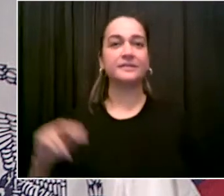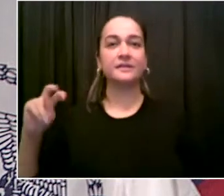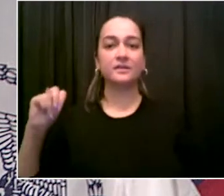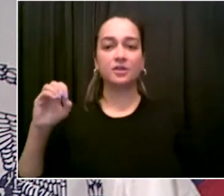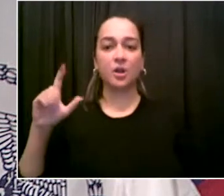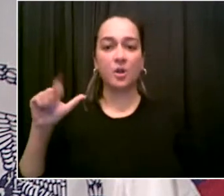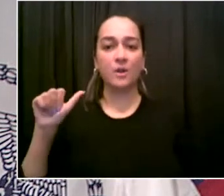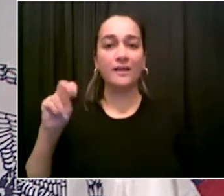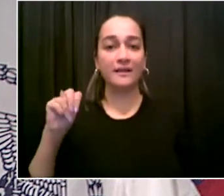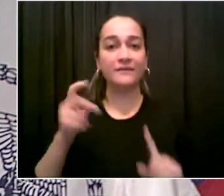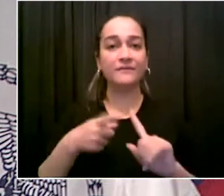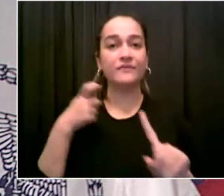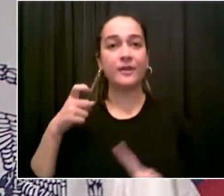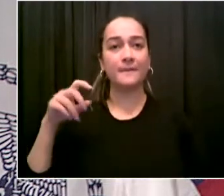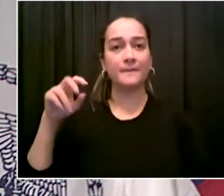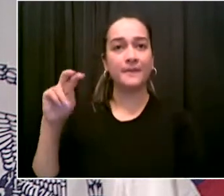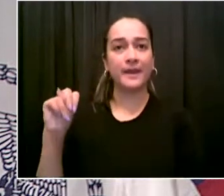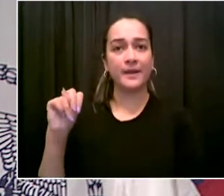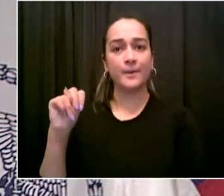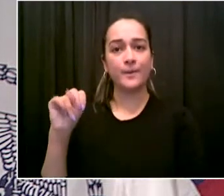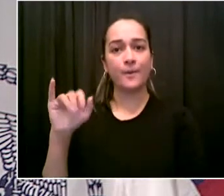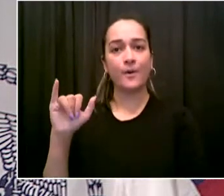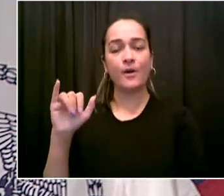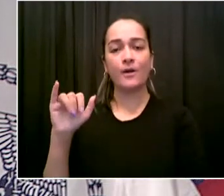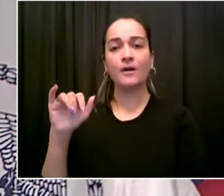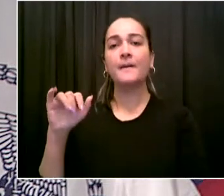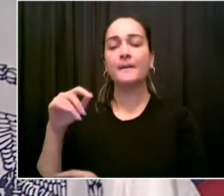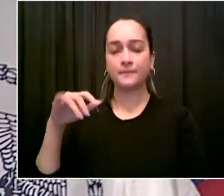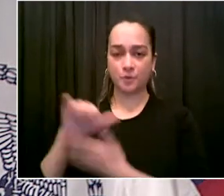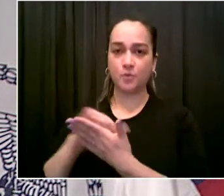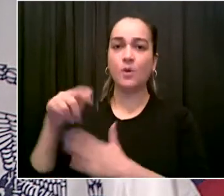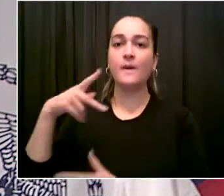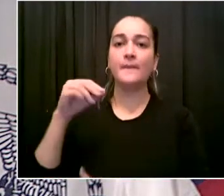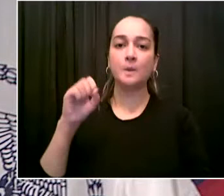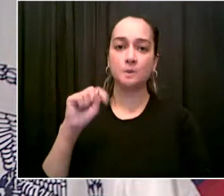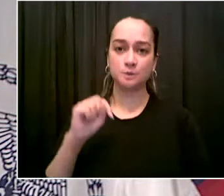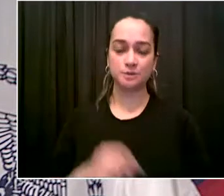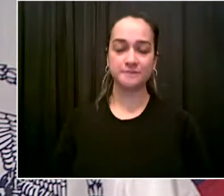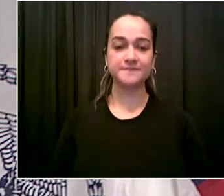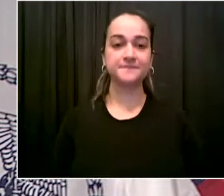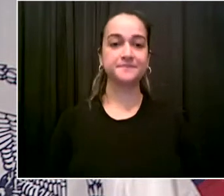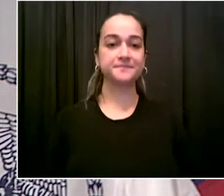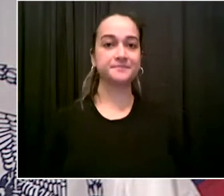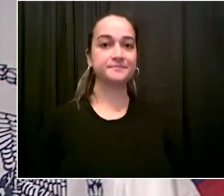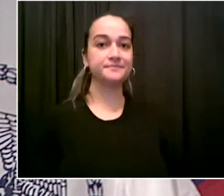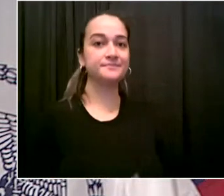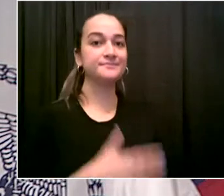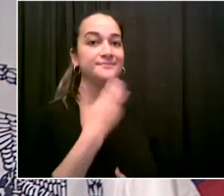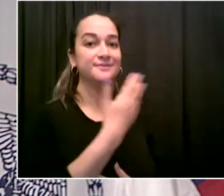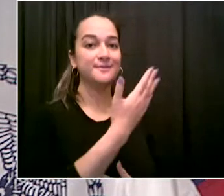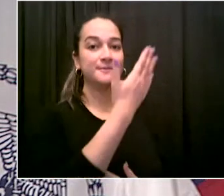QUESTION GOES TO NOLAN ICHKS FROM THE NEW YORK POST. Reporter: